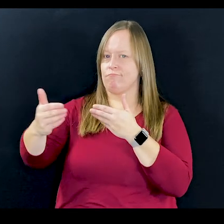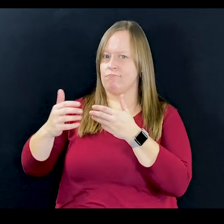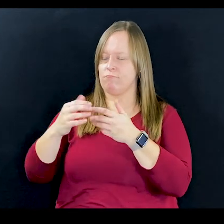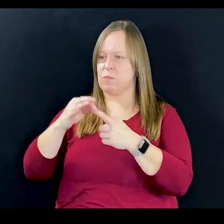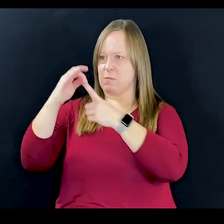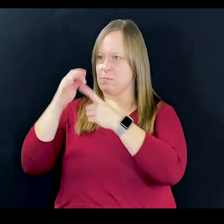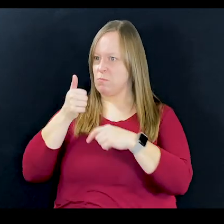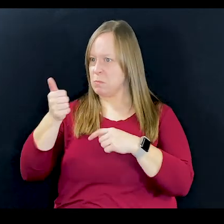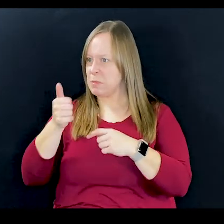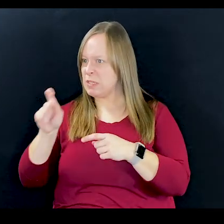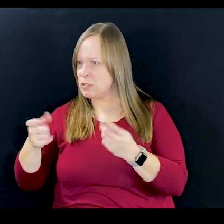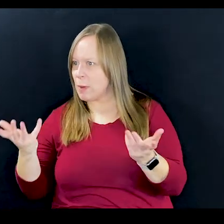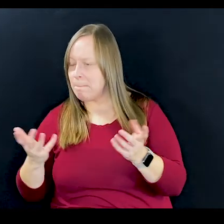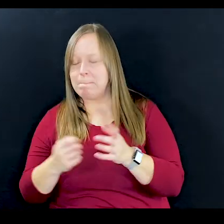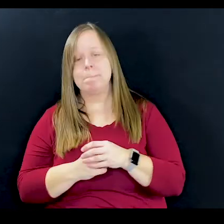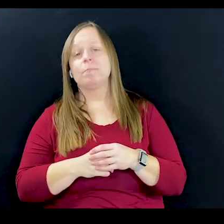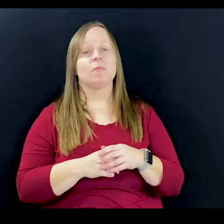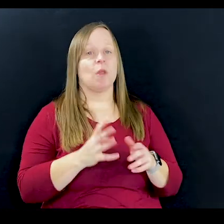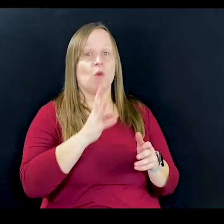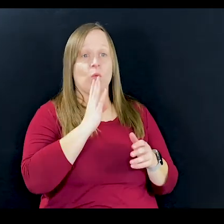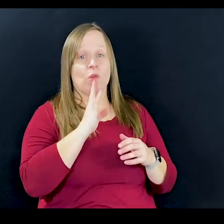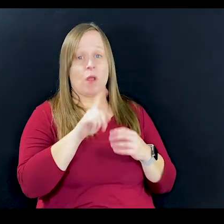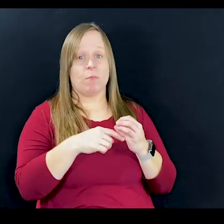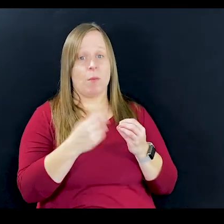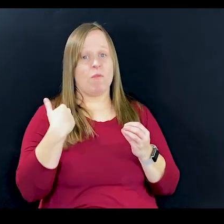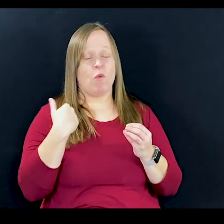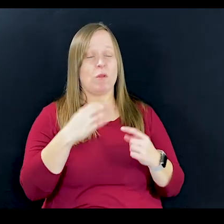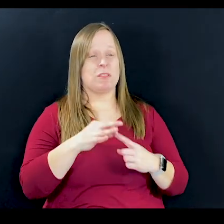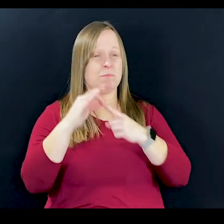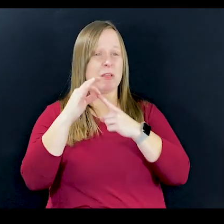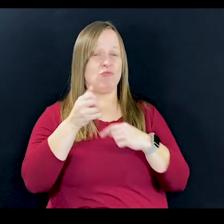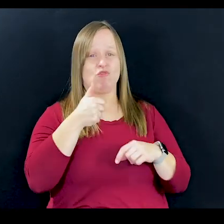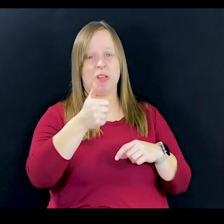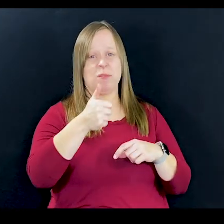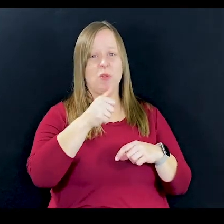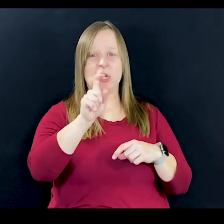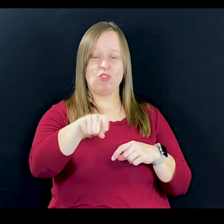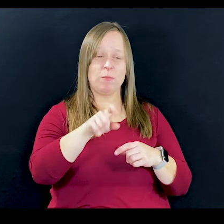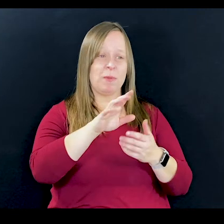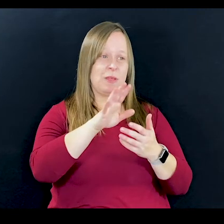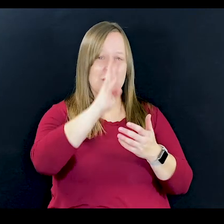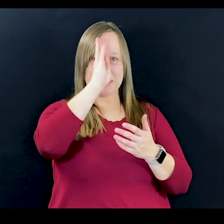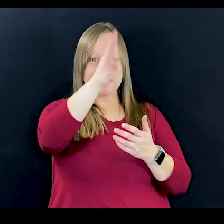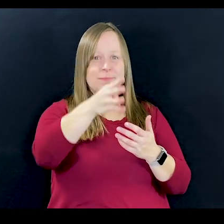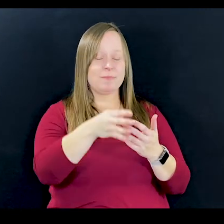future student transportation needs? As, we've talked about special transportation should be designed to